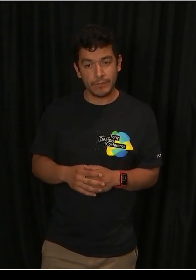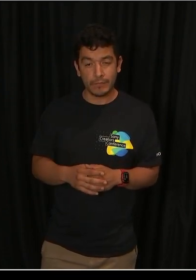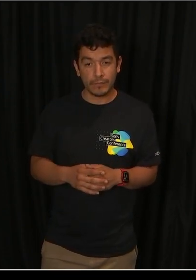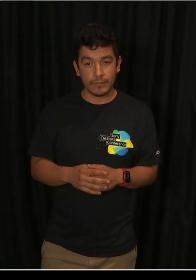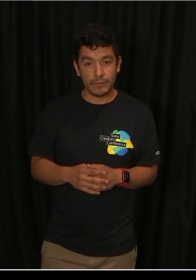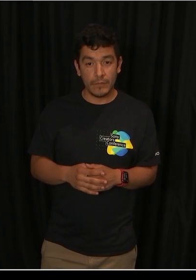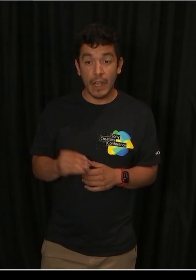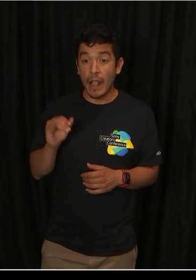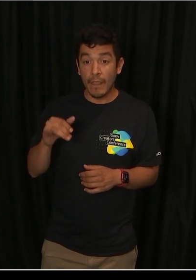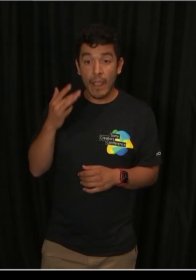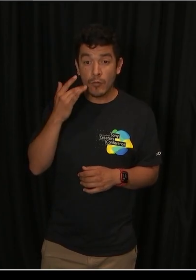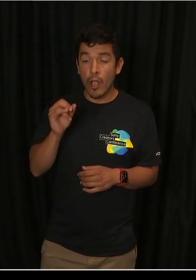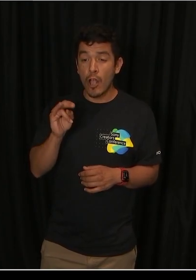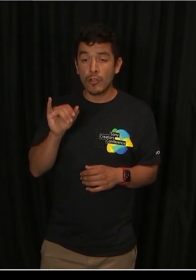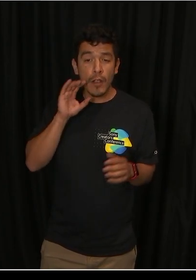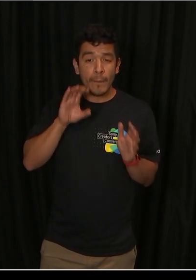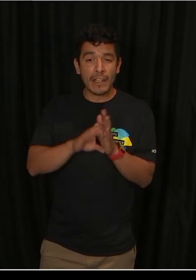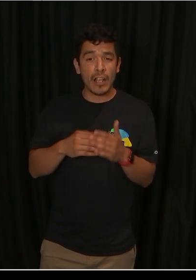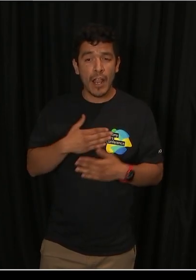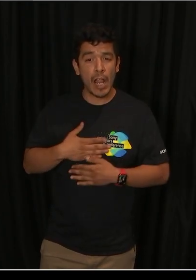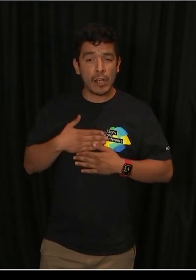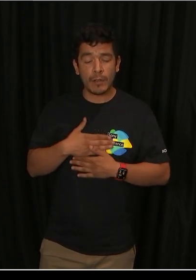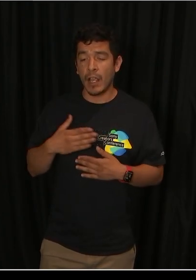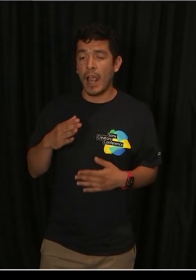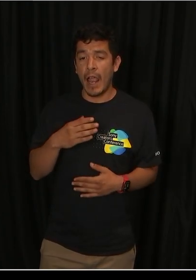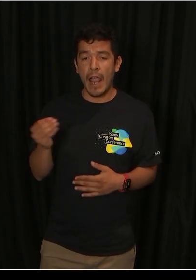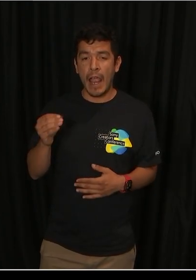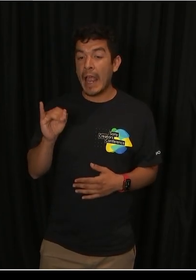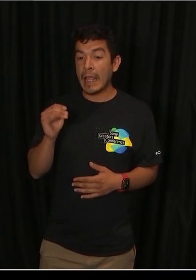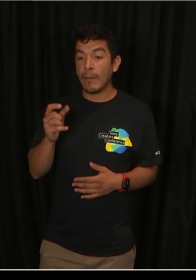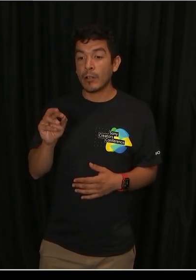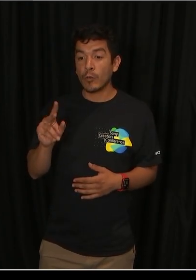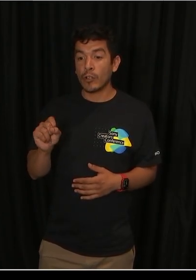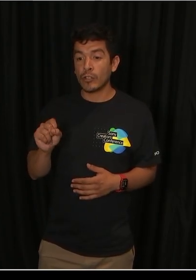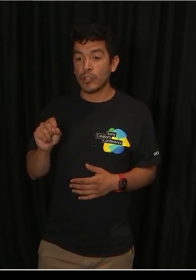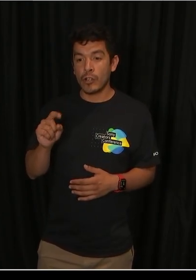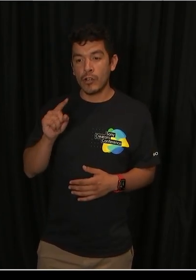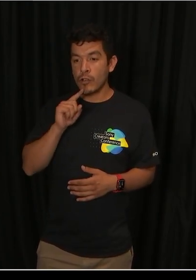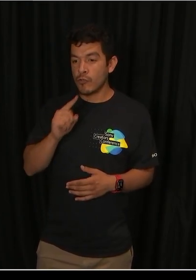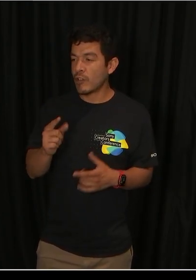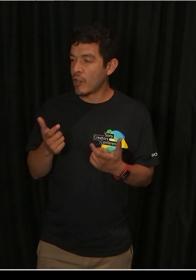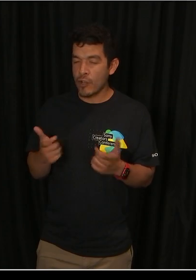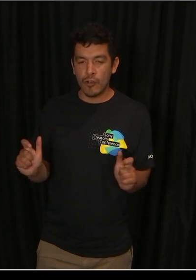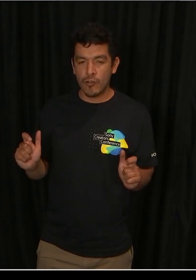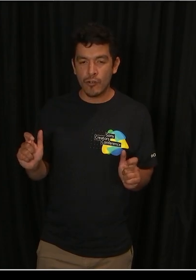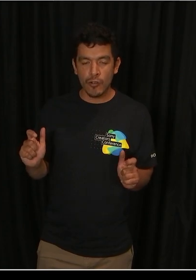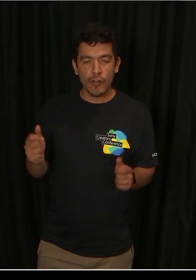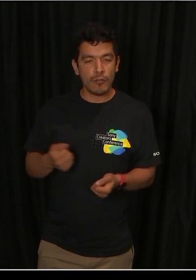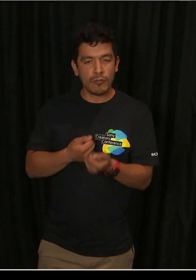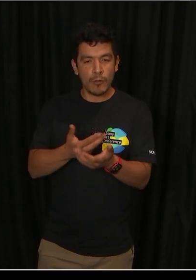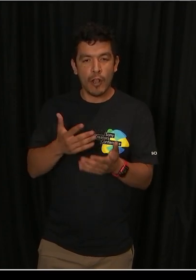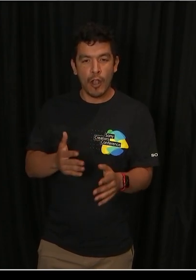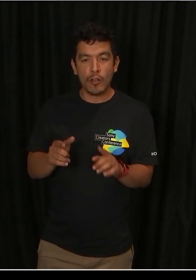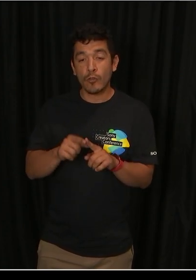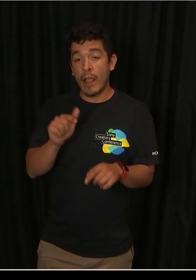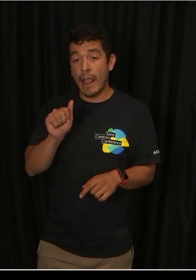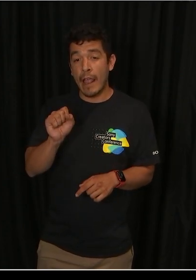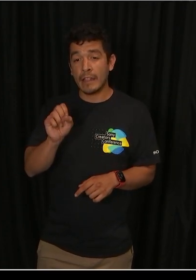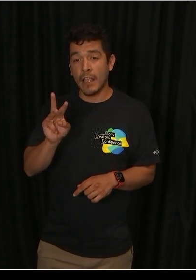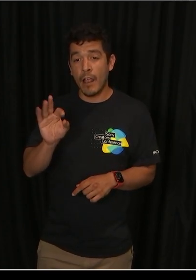And that's why Sony Pictures Entertainment and Imageworks are really huge contributors to the Academy Software Foundation.